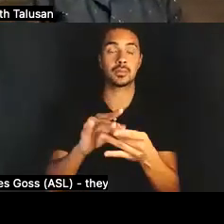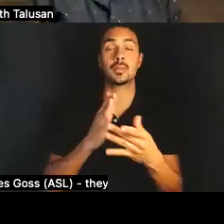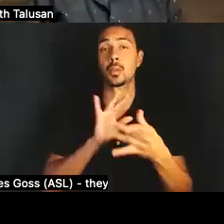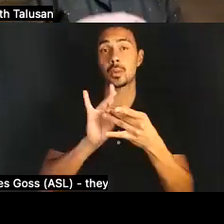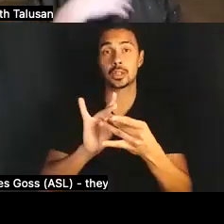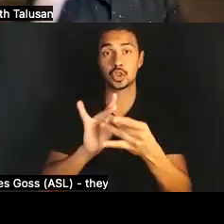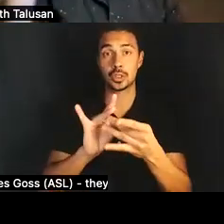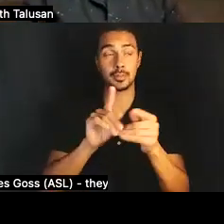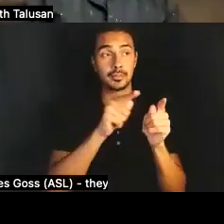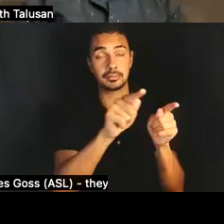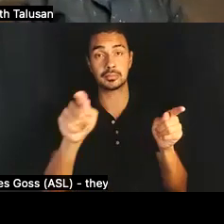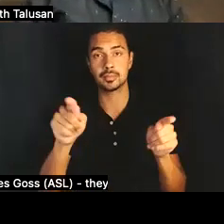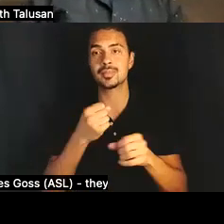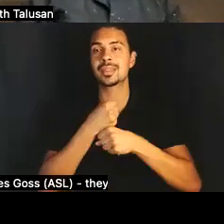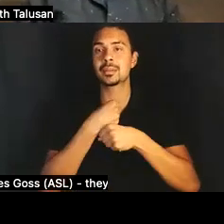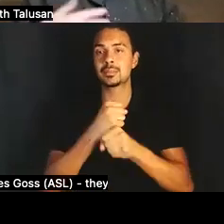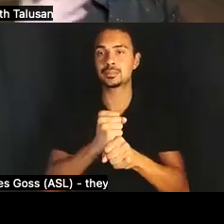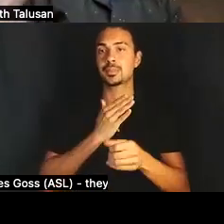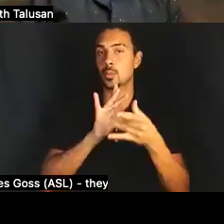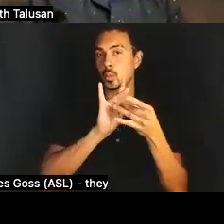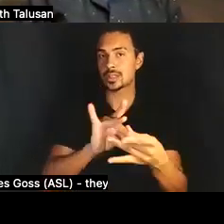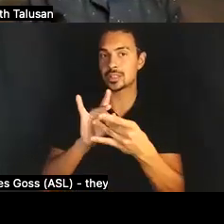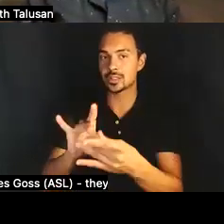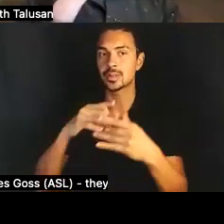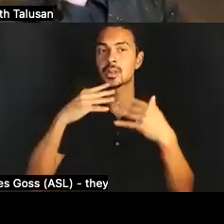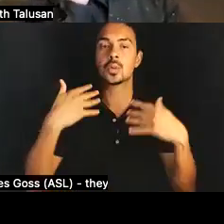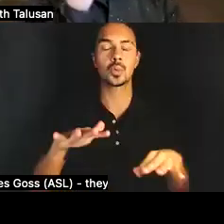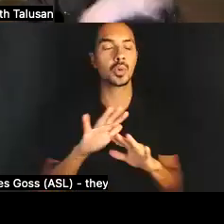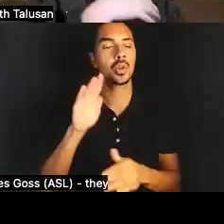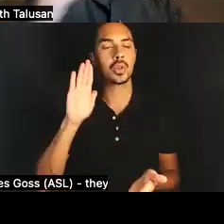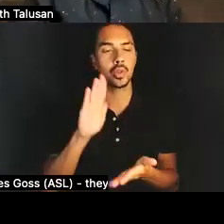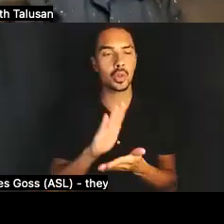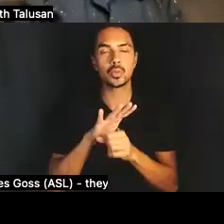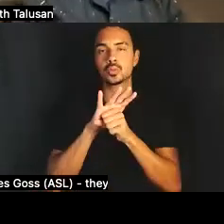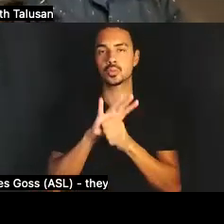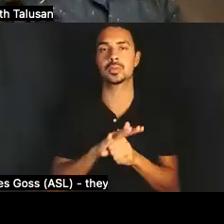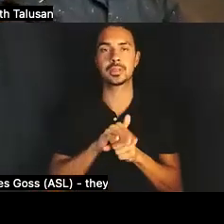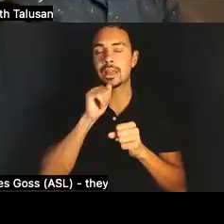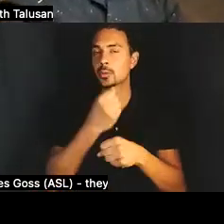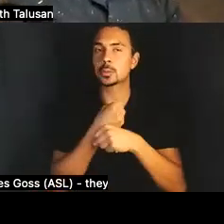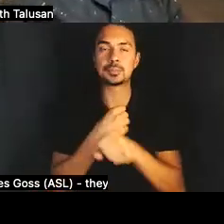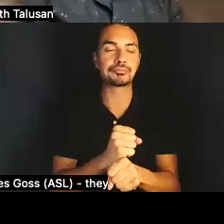In one of the things that has been very important for me in terms of my relationships to people